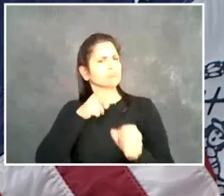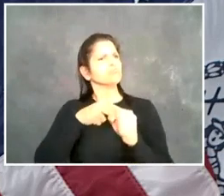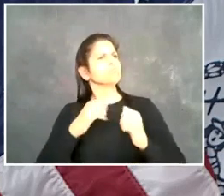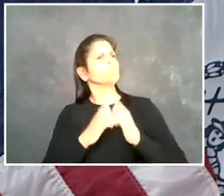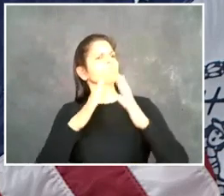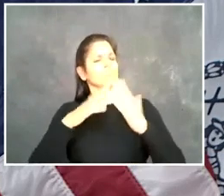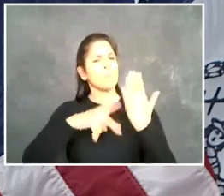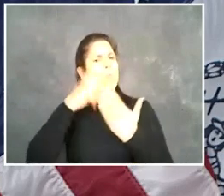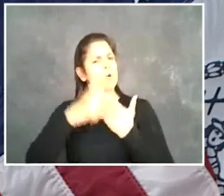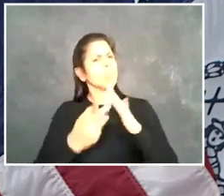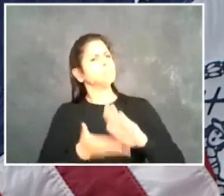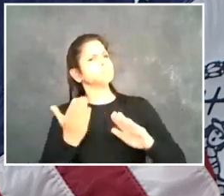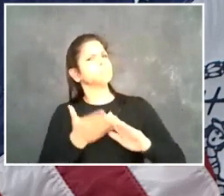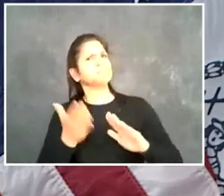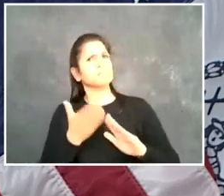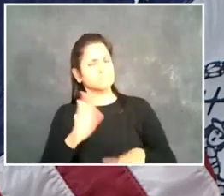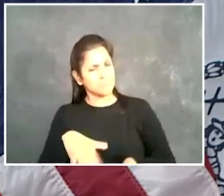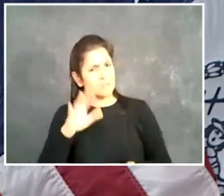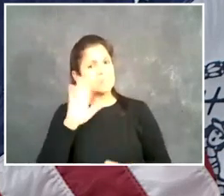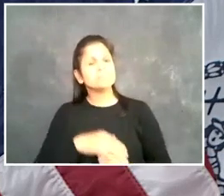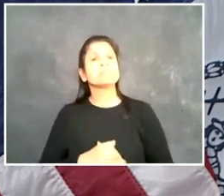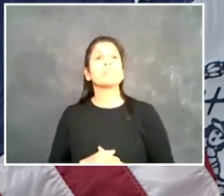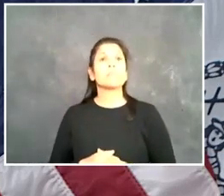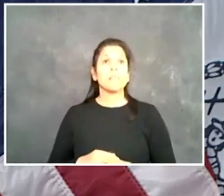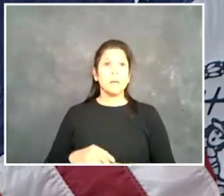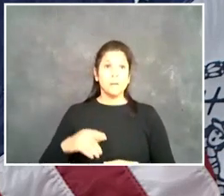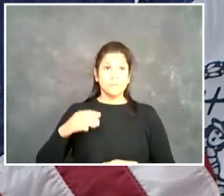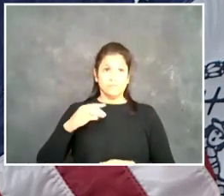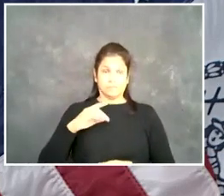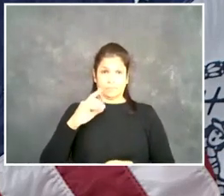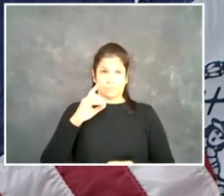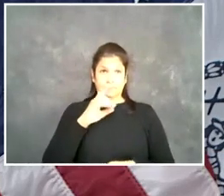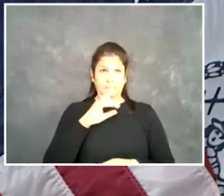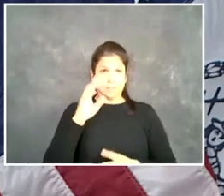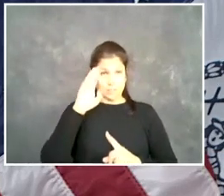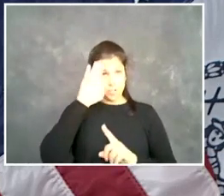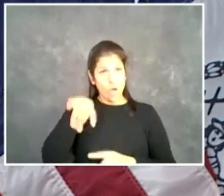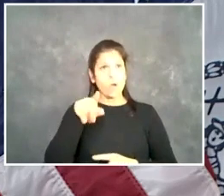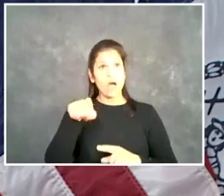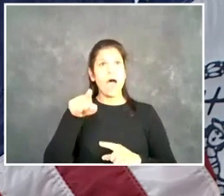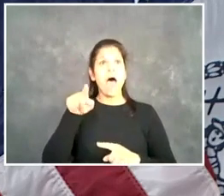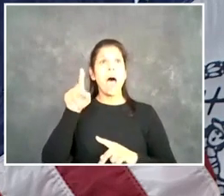PREFACE ON THE QUESTION OF THE